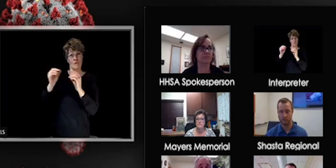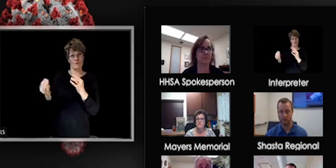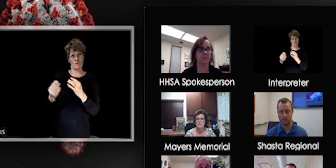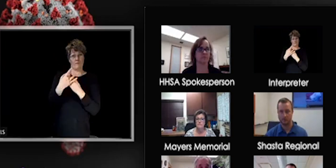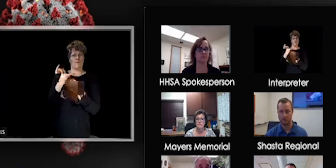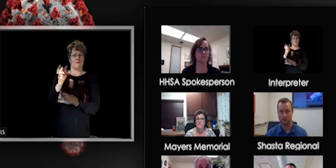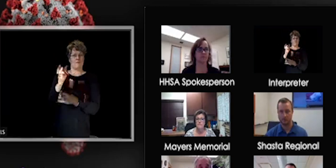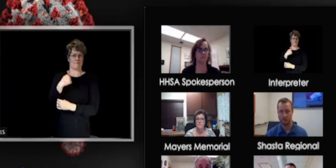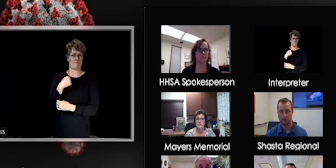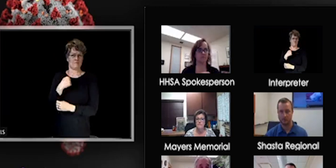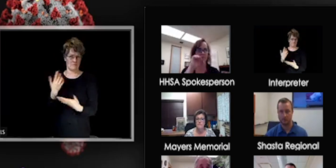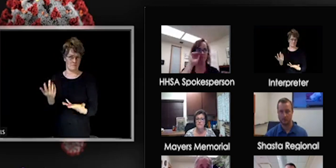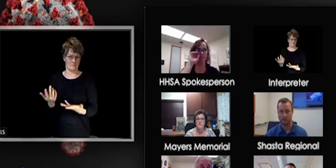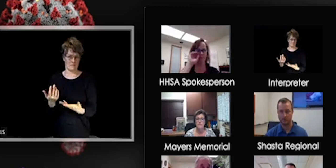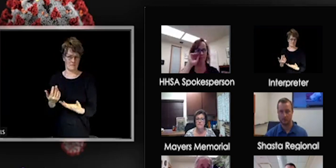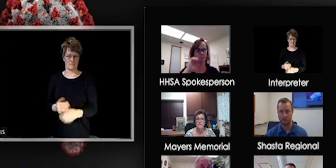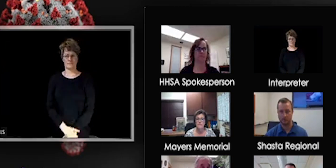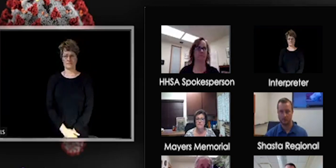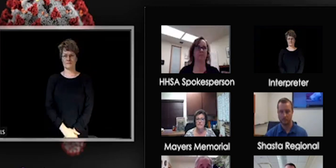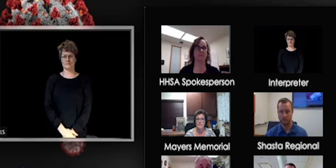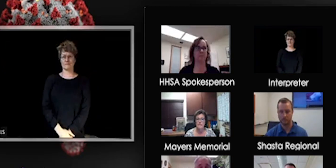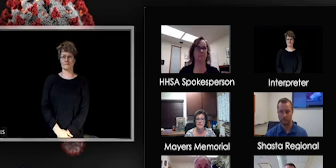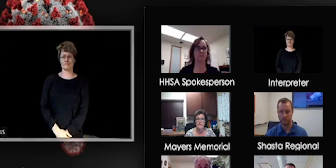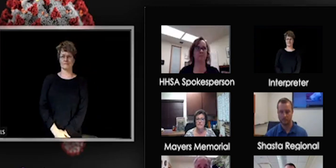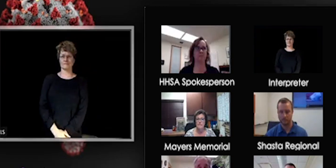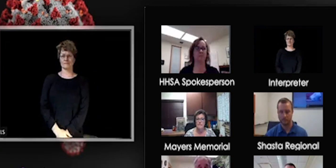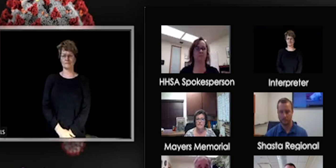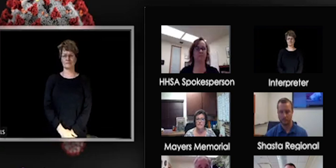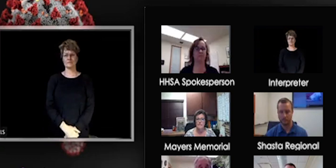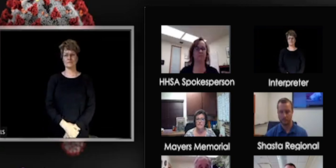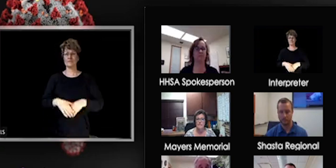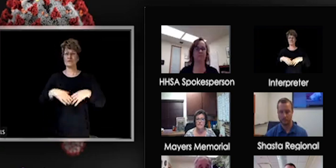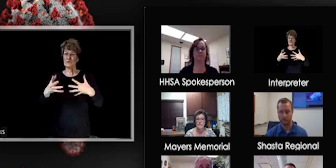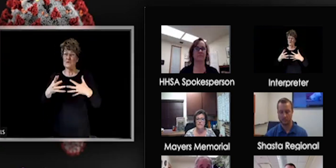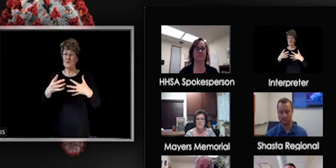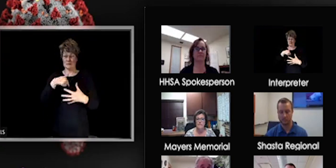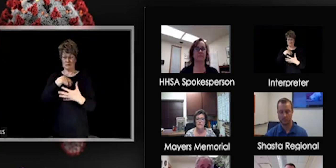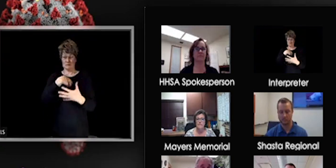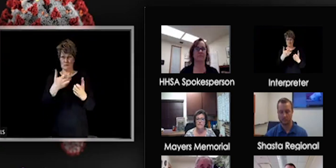that we don’t really like the indoor environment is that there is equipment that gets touched